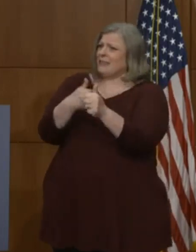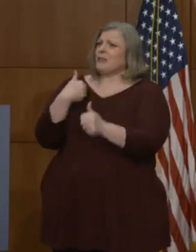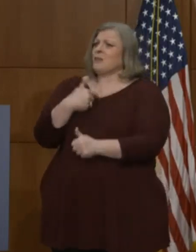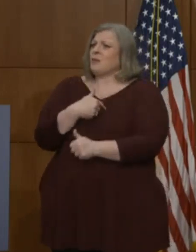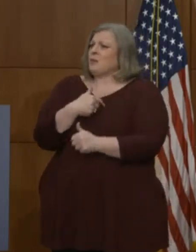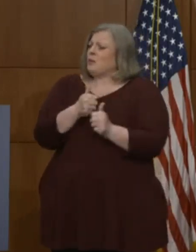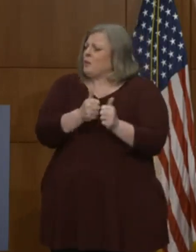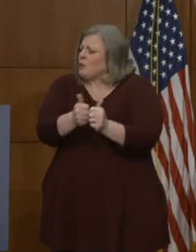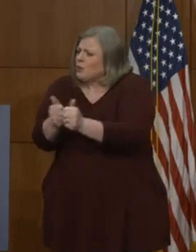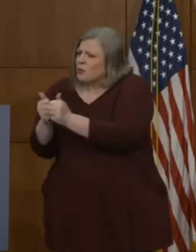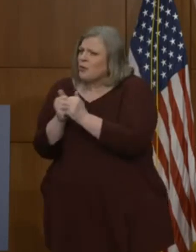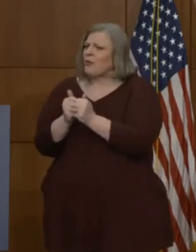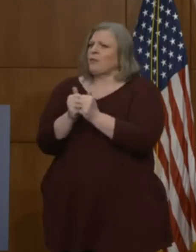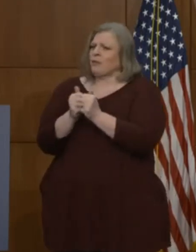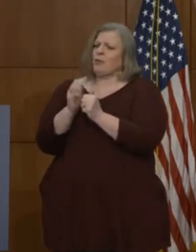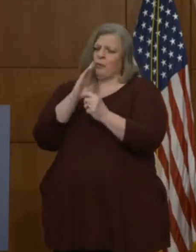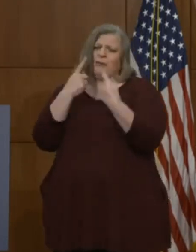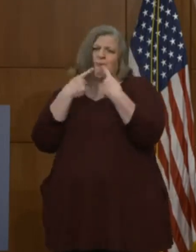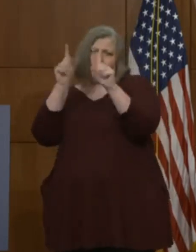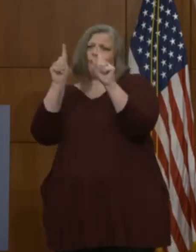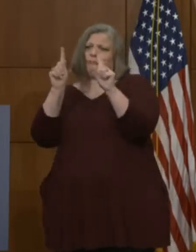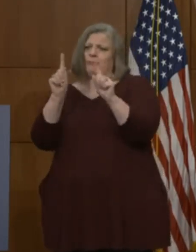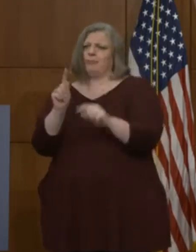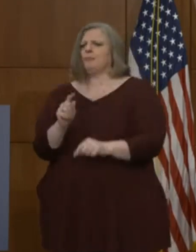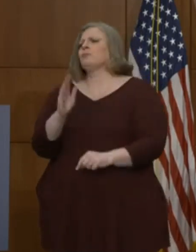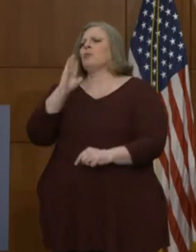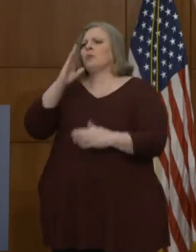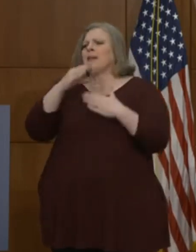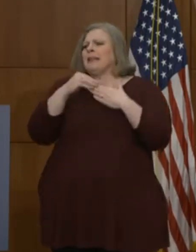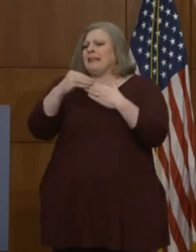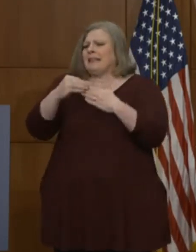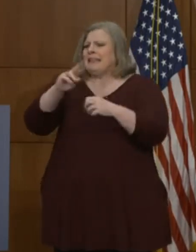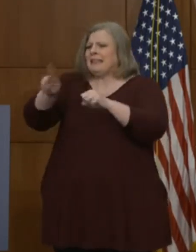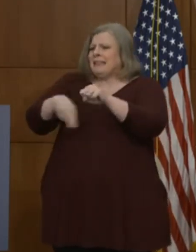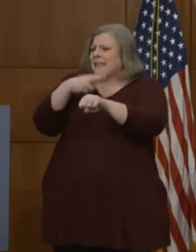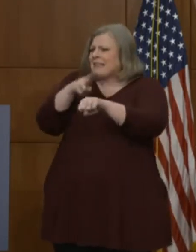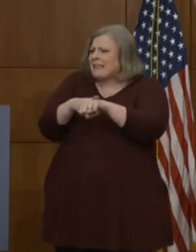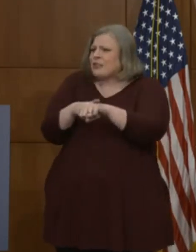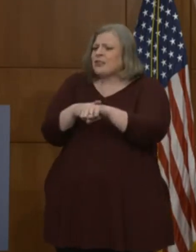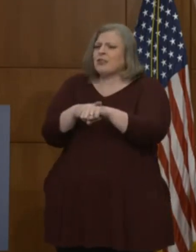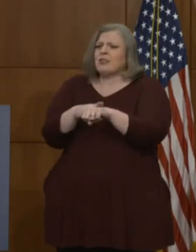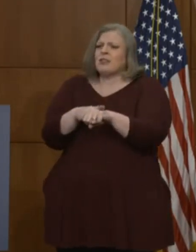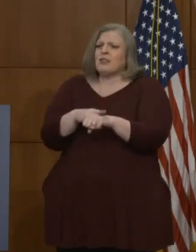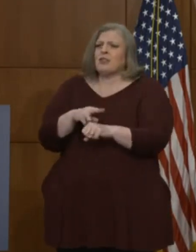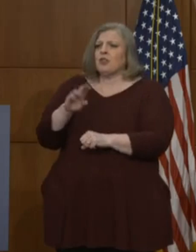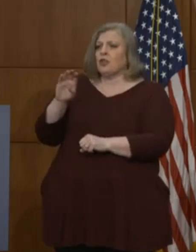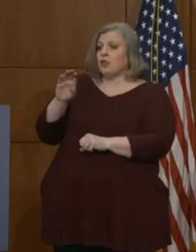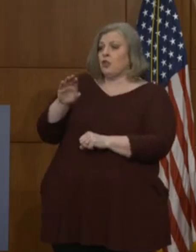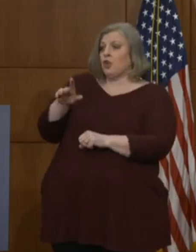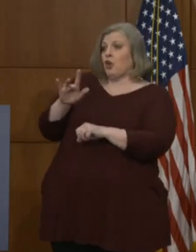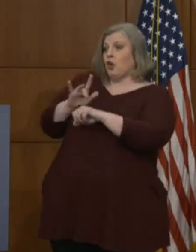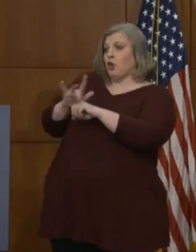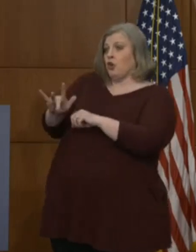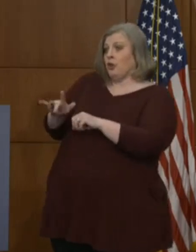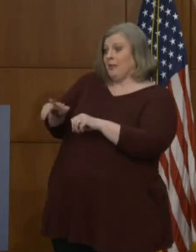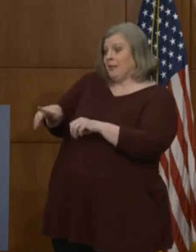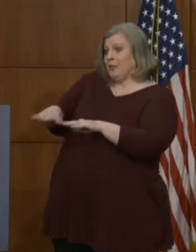TOGETHER WE WILL GET THROUGH THIS. TOGETHER WE WILL CONTINUE THIS. TOGETHER WE WILL CONTINUE TO WORK TO LEAD THE NATION TO WORK TO LEAD THE NATION EARLY CHILDHOOD CARE AND EARLY CHILDHOOD CARE AND EDUCATION THE CORNERSTONE TO